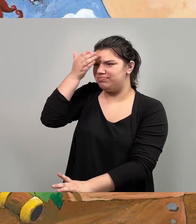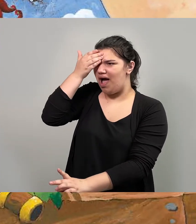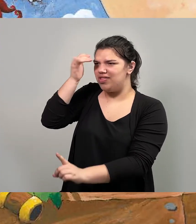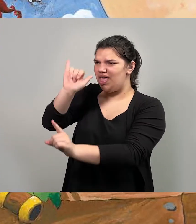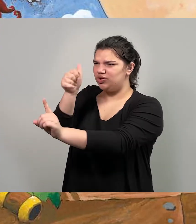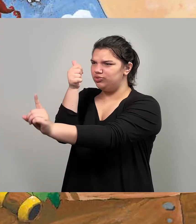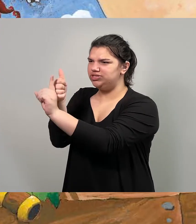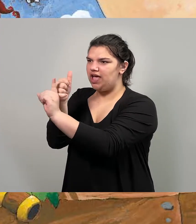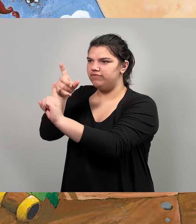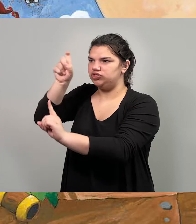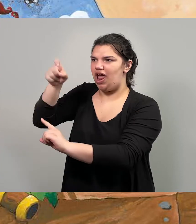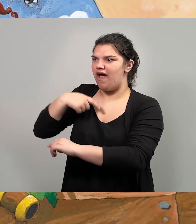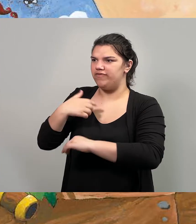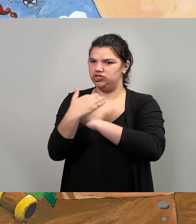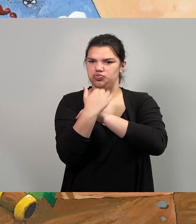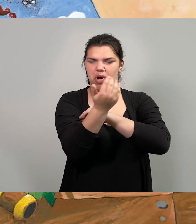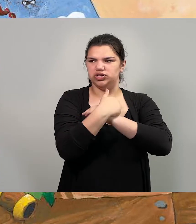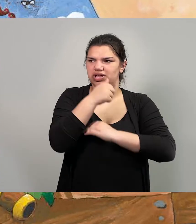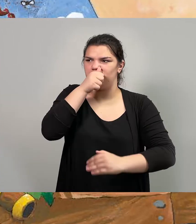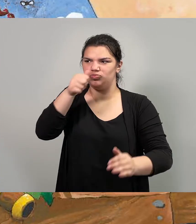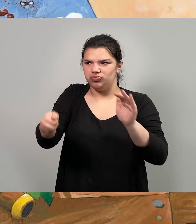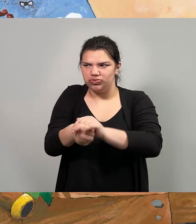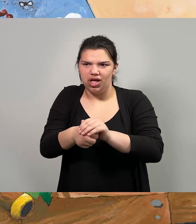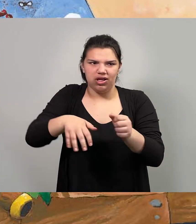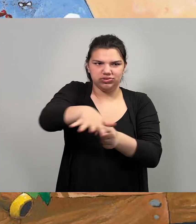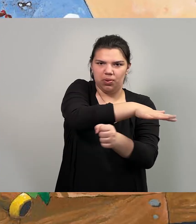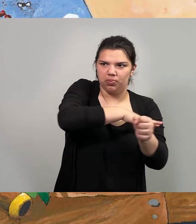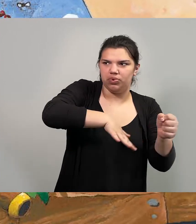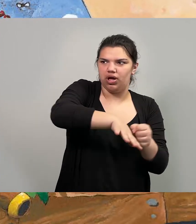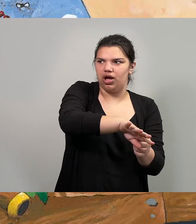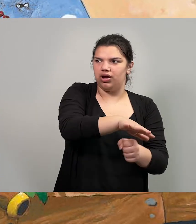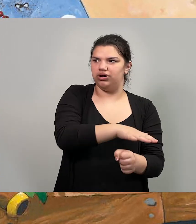"a terrible horrible smelly pirate such as yourself should have a hidden treasure."